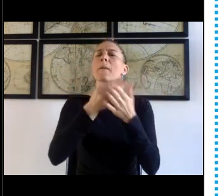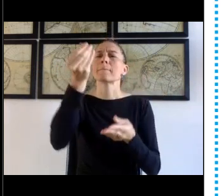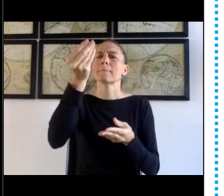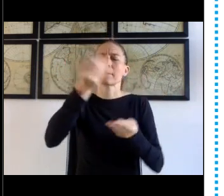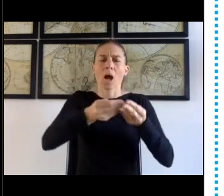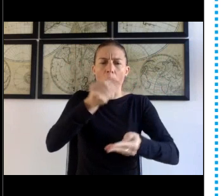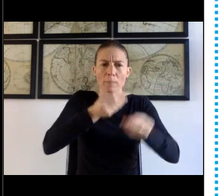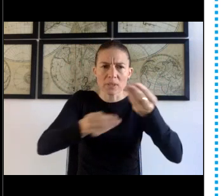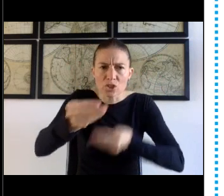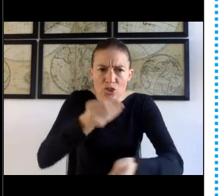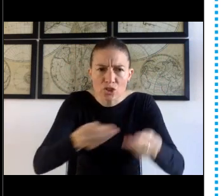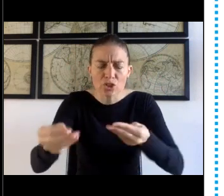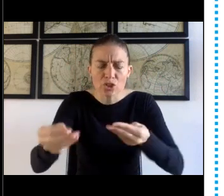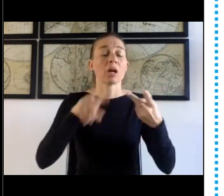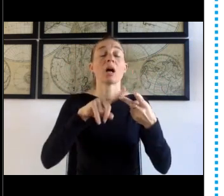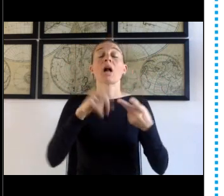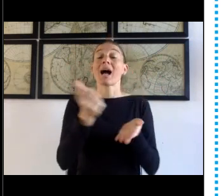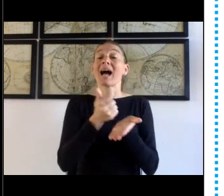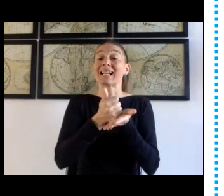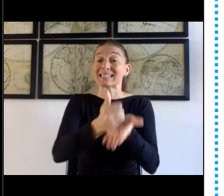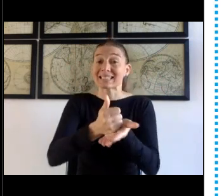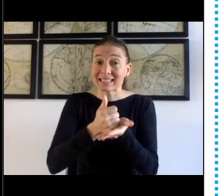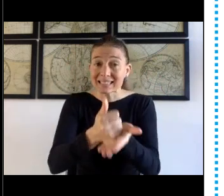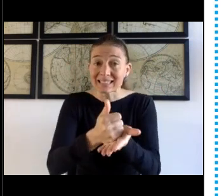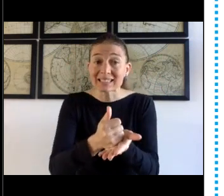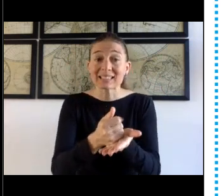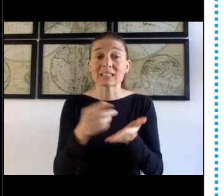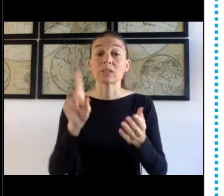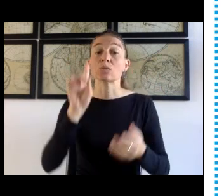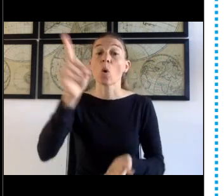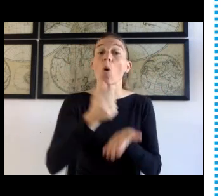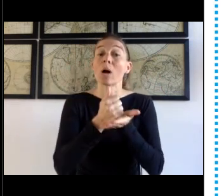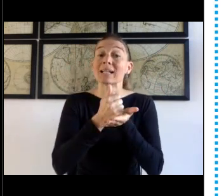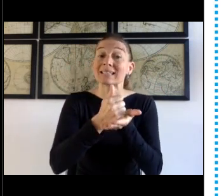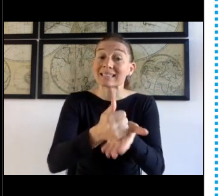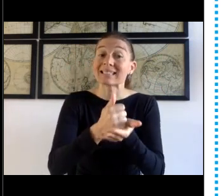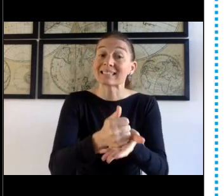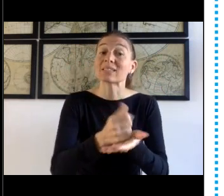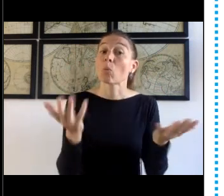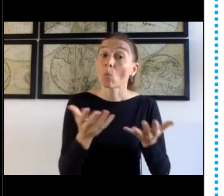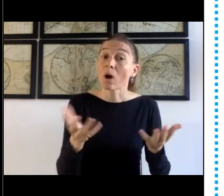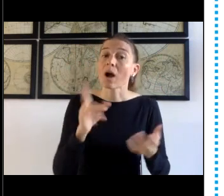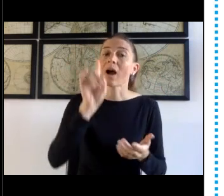By assistance here I mean meals and accommodations, not assistance for persons with disabilities.